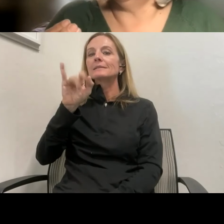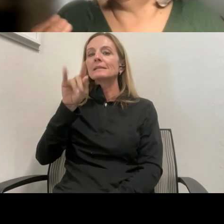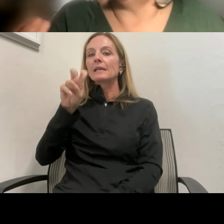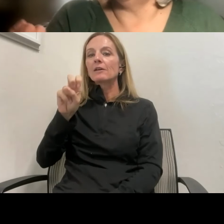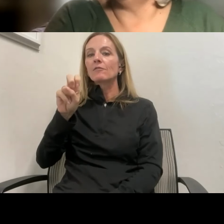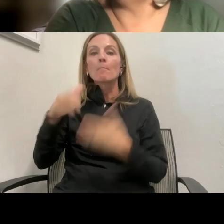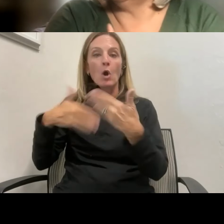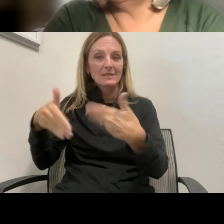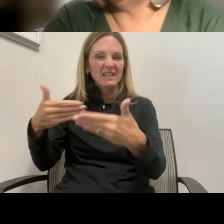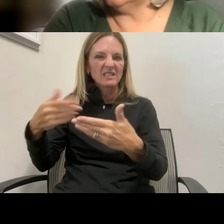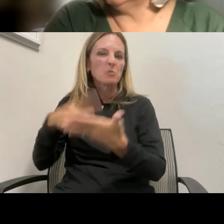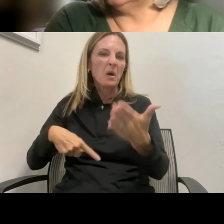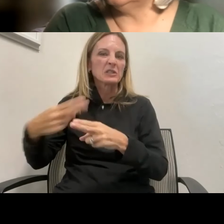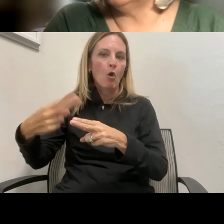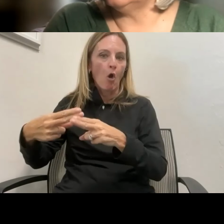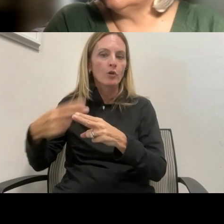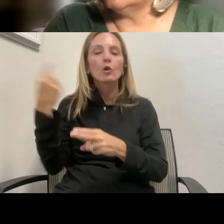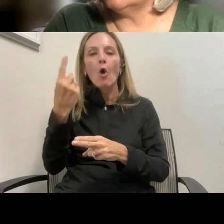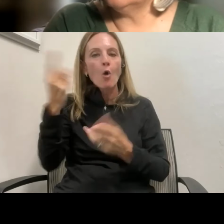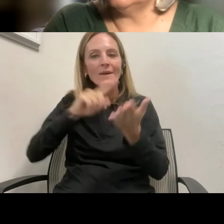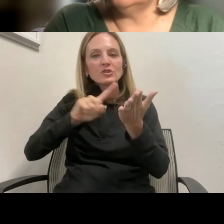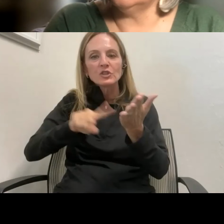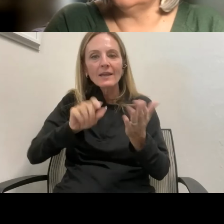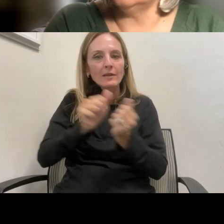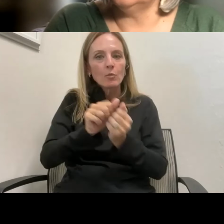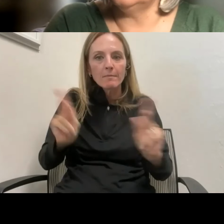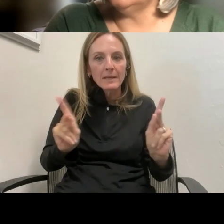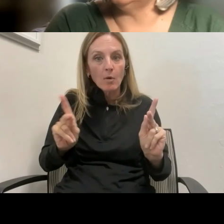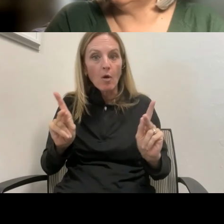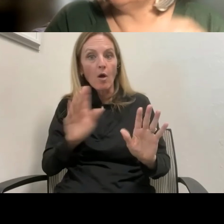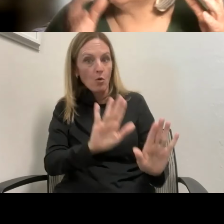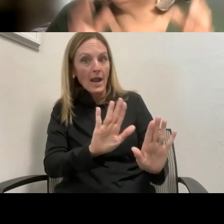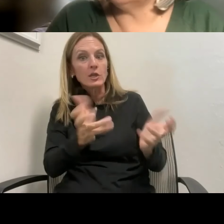And so we continually check in, so we did this, what do you think? Yeah that was great,